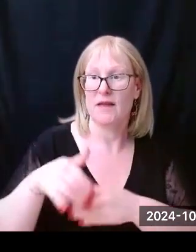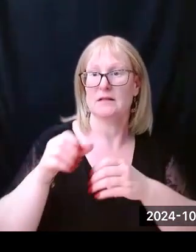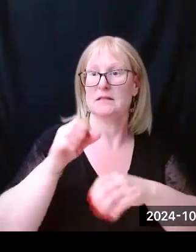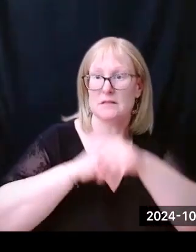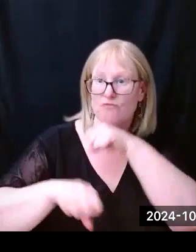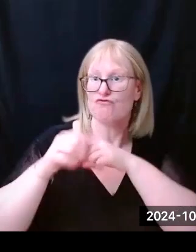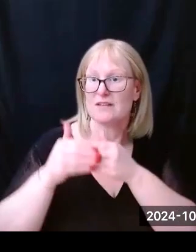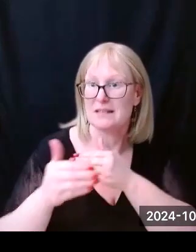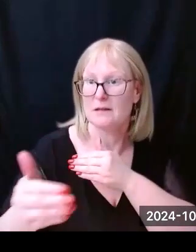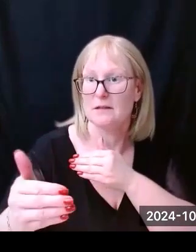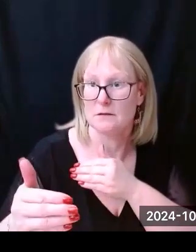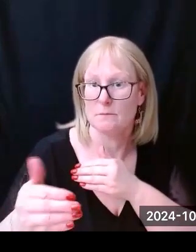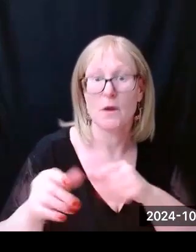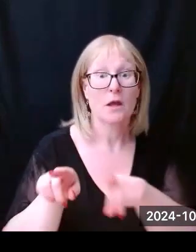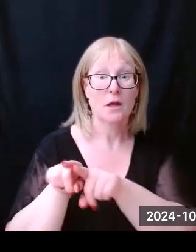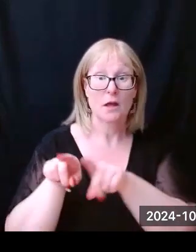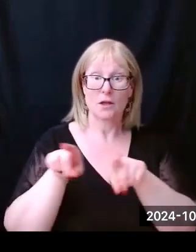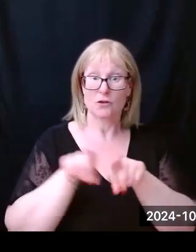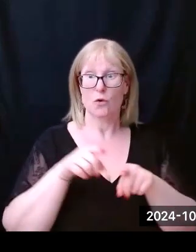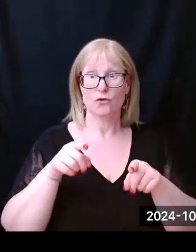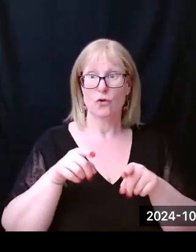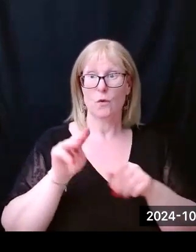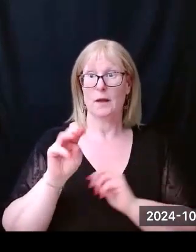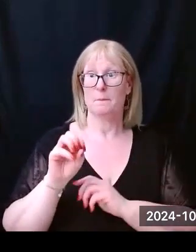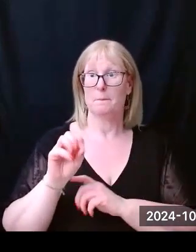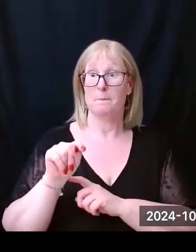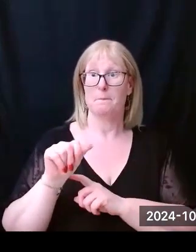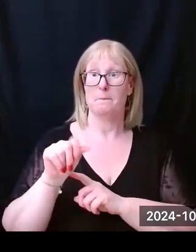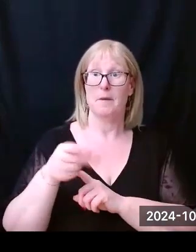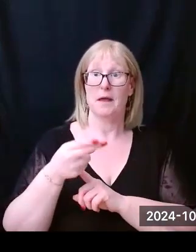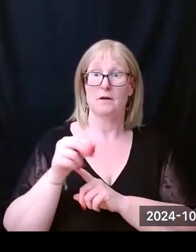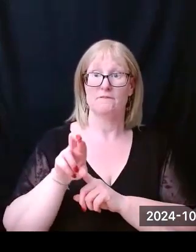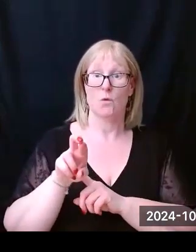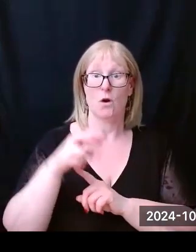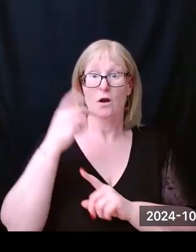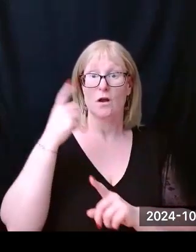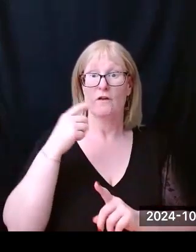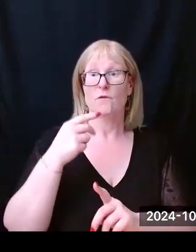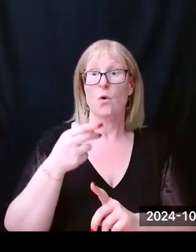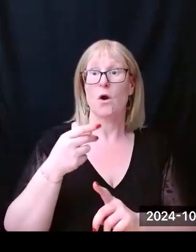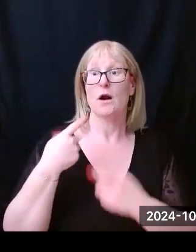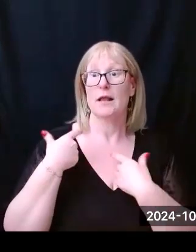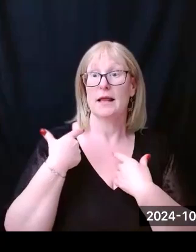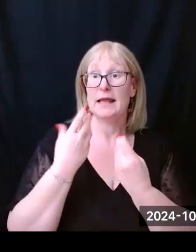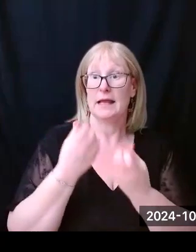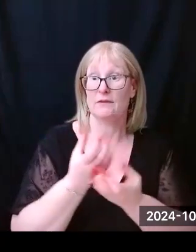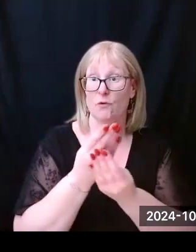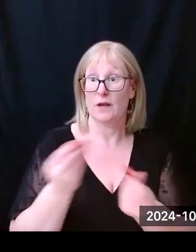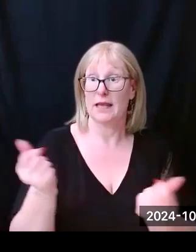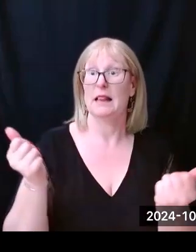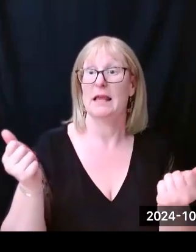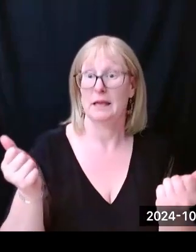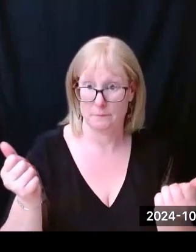It's also a metaphor for healing, right? The gold seals the cracks and it becomes a golden scar. It represents the impact of life events